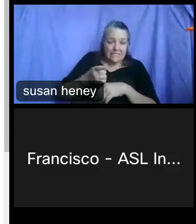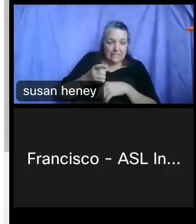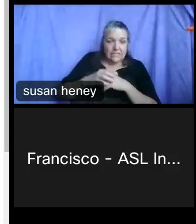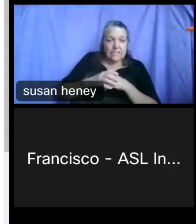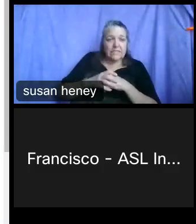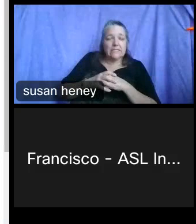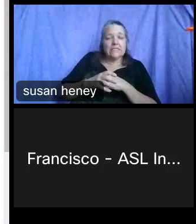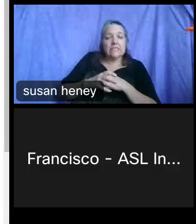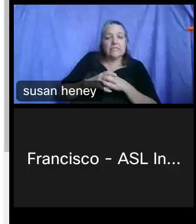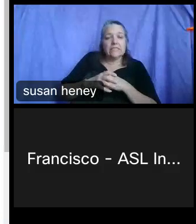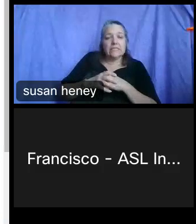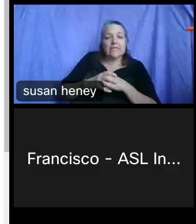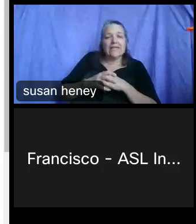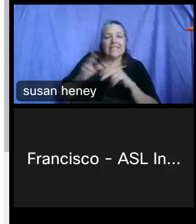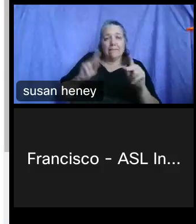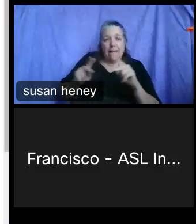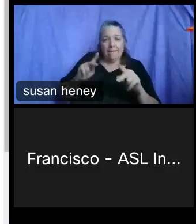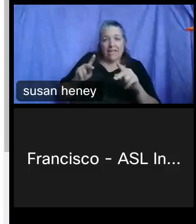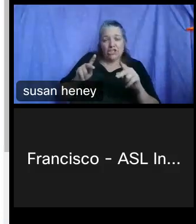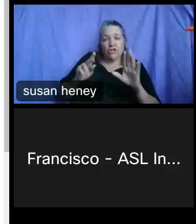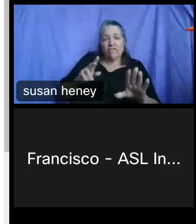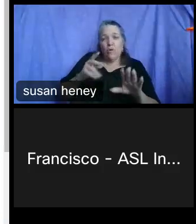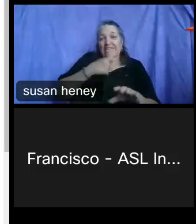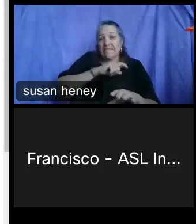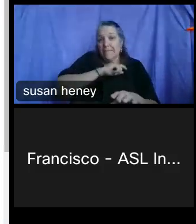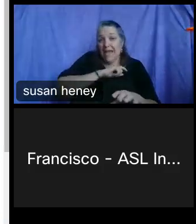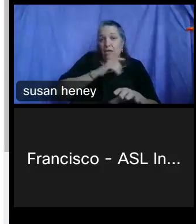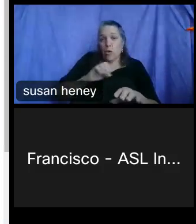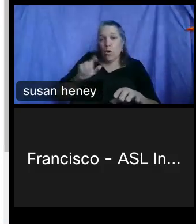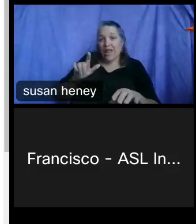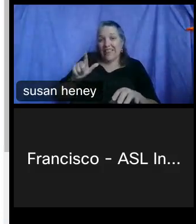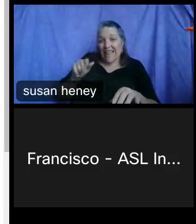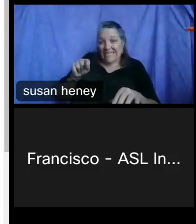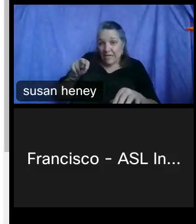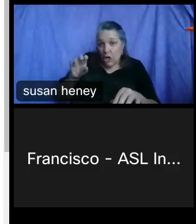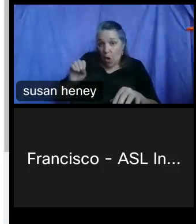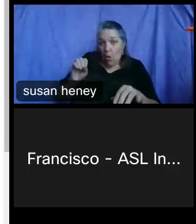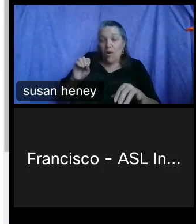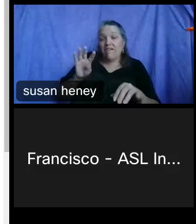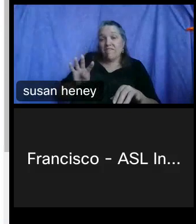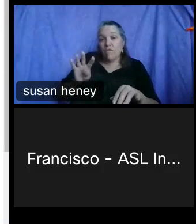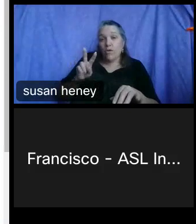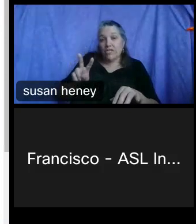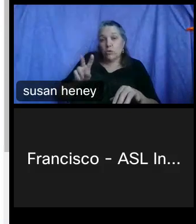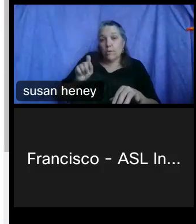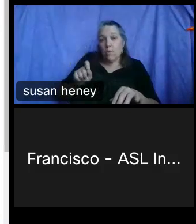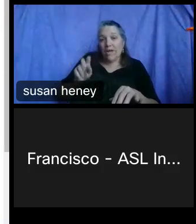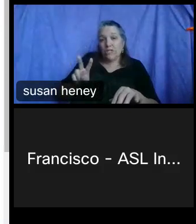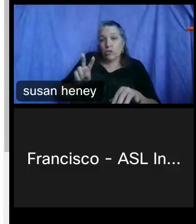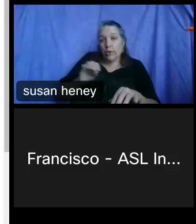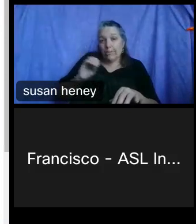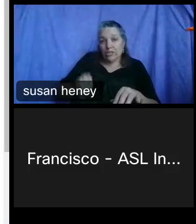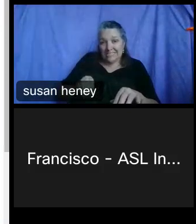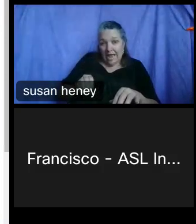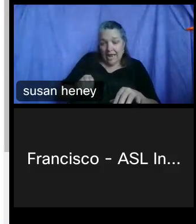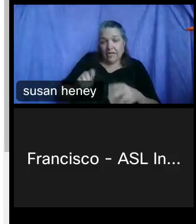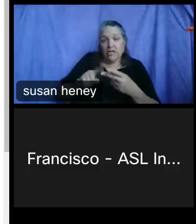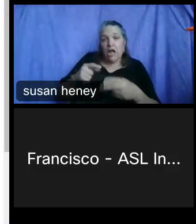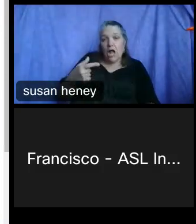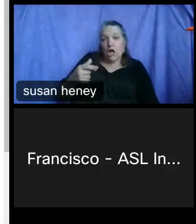it's the population for the Hispanic or Latino population is 42.2%. In Garland, it's 43.1%,